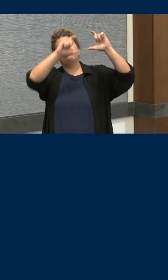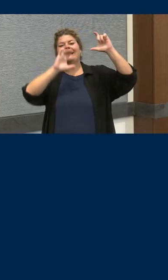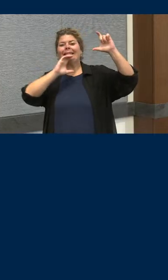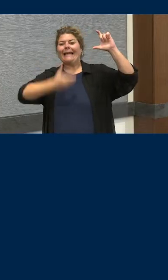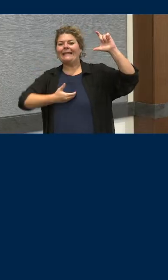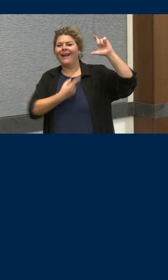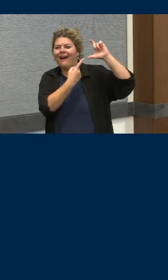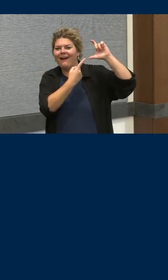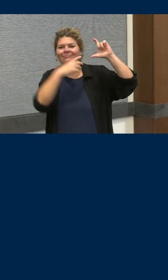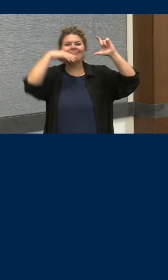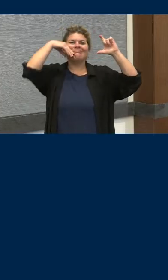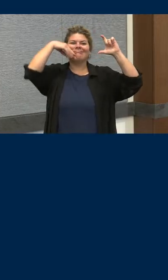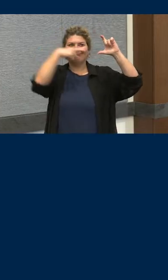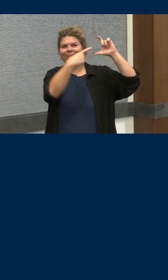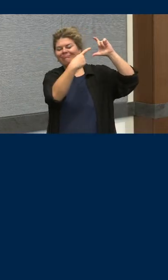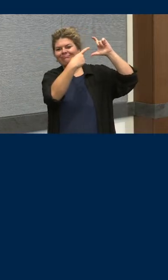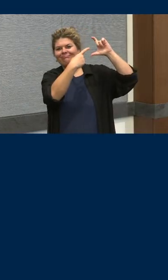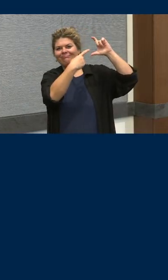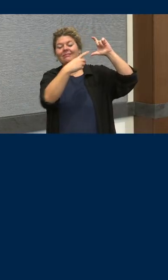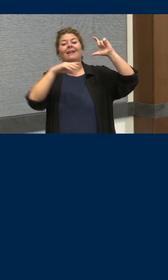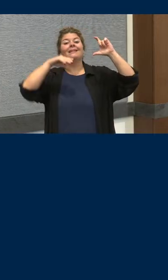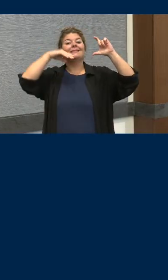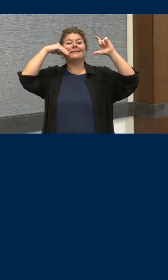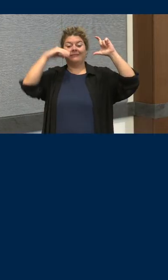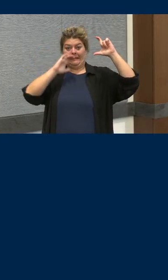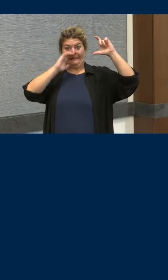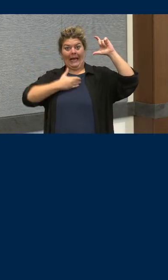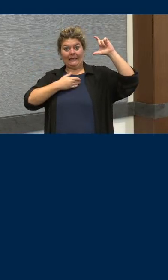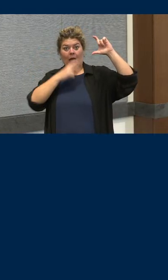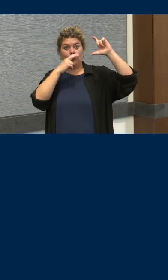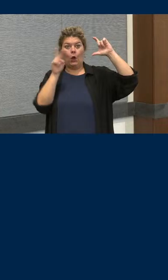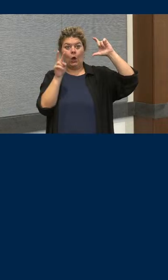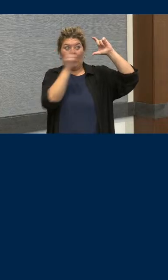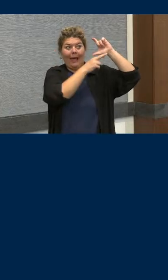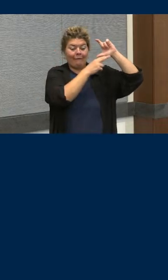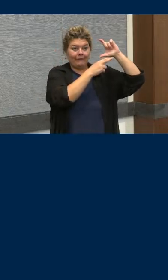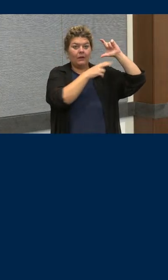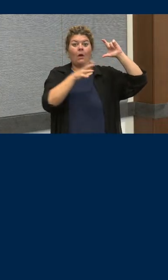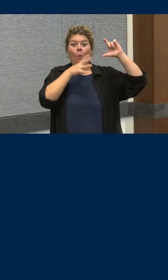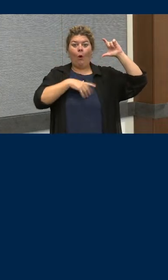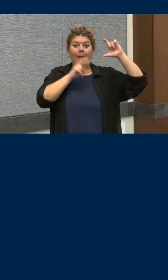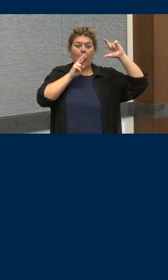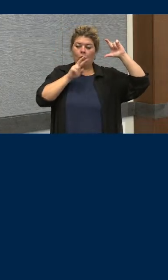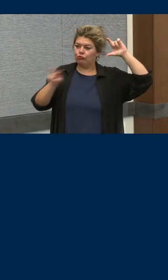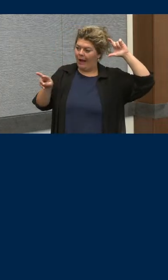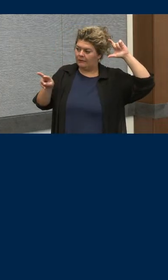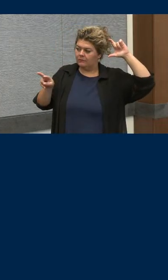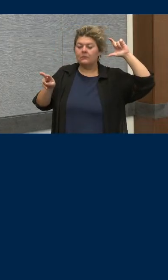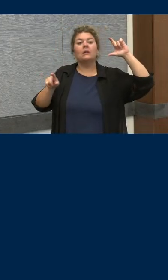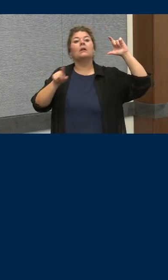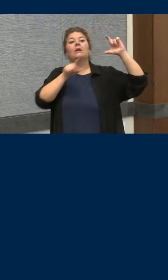she is looking to her right. Above Santa's head is the